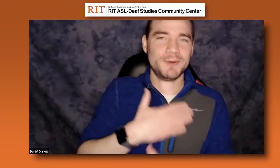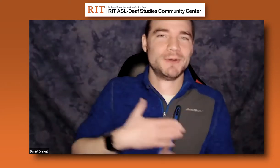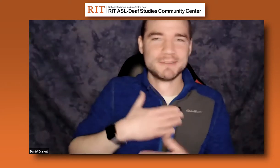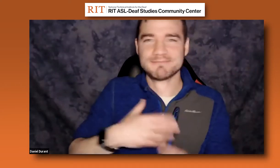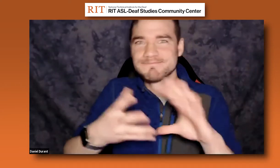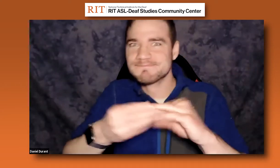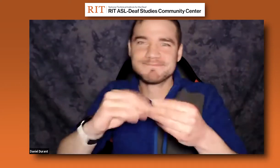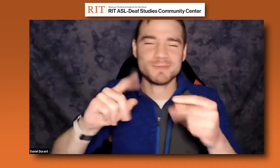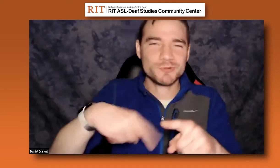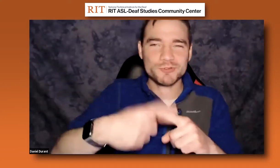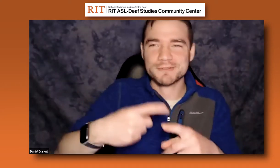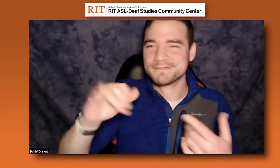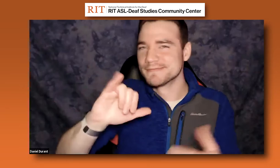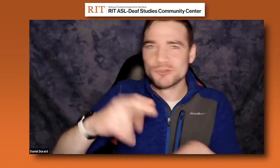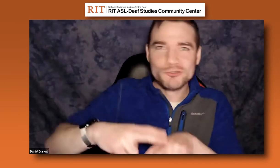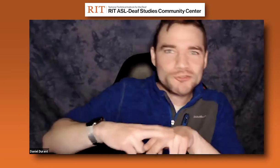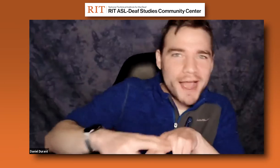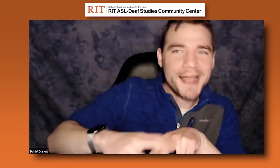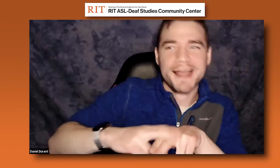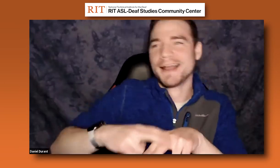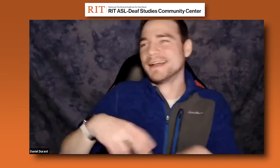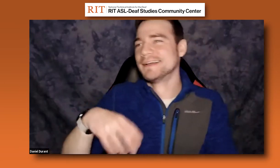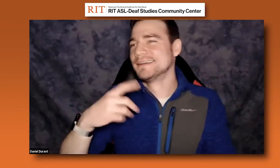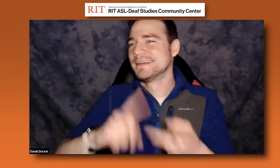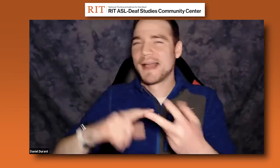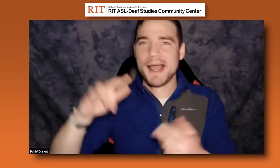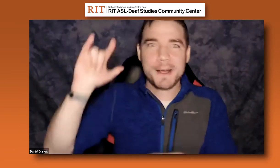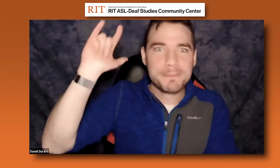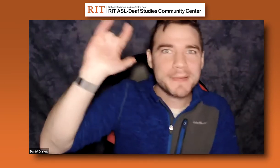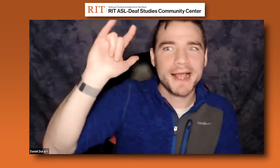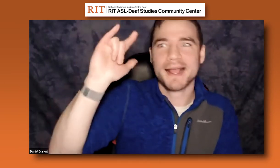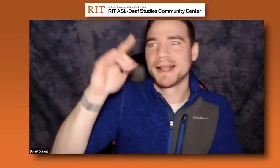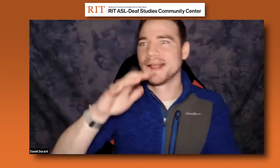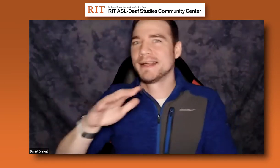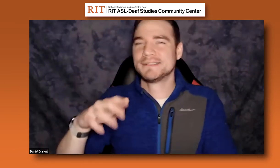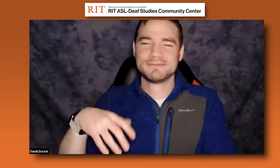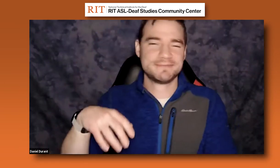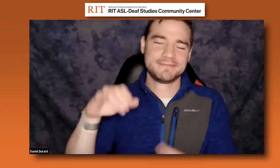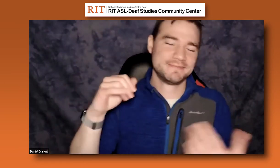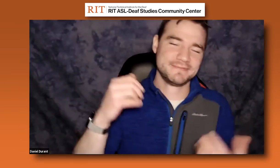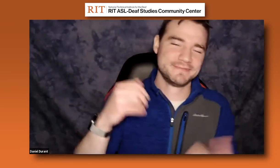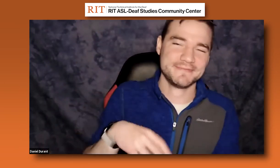I really enjoyed telling stories. I also was in love with trains and airplanes